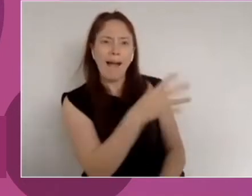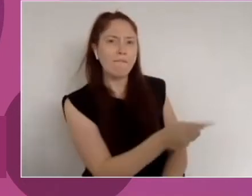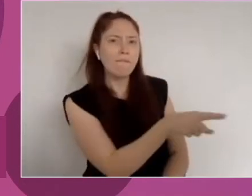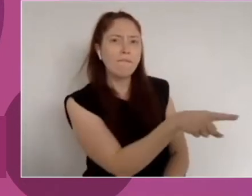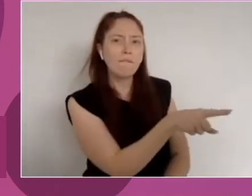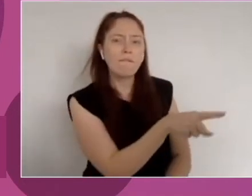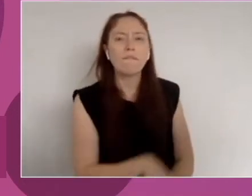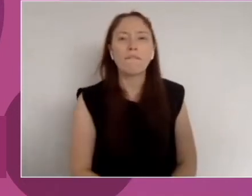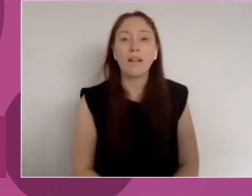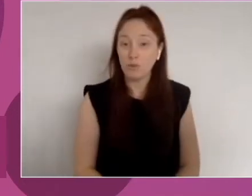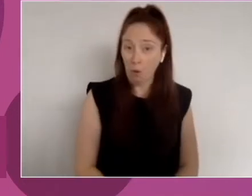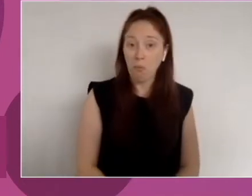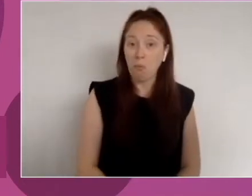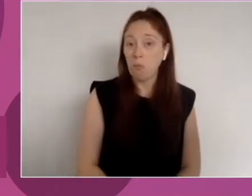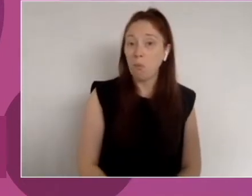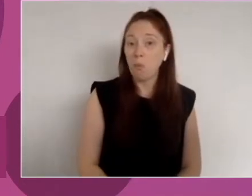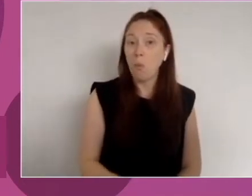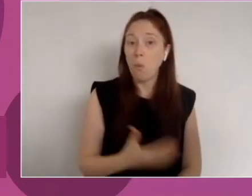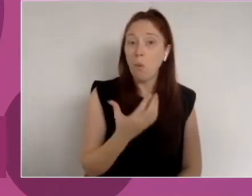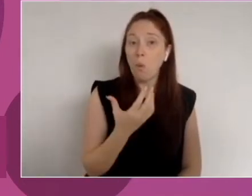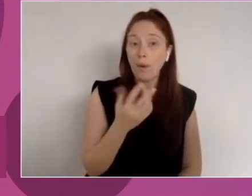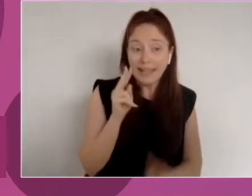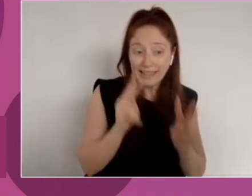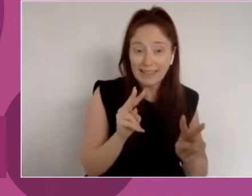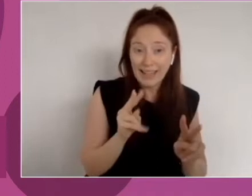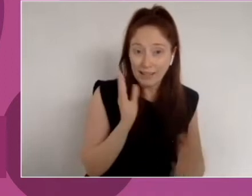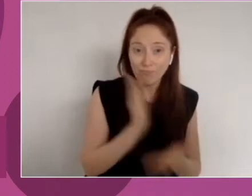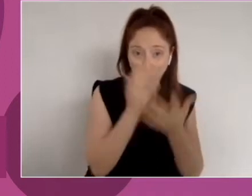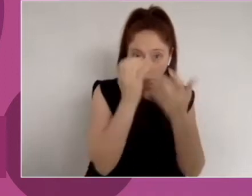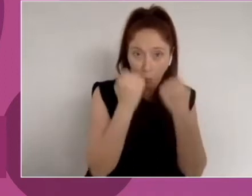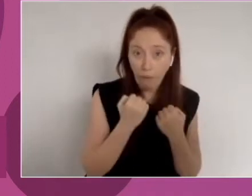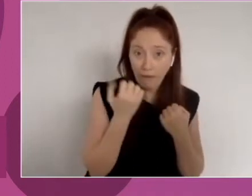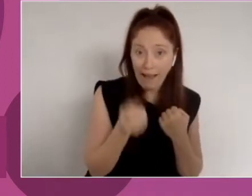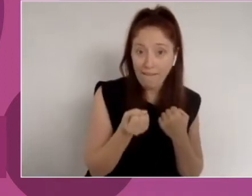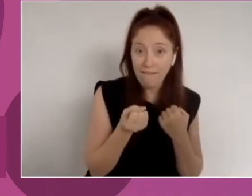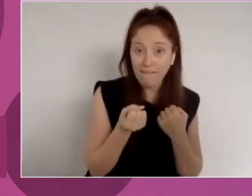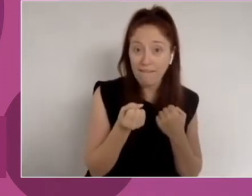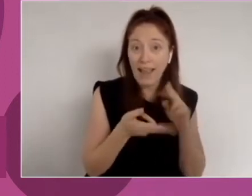actually got the proof in the pudding that it is possible for governments and ourselves to come